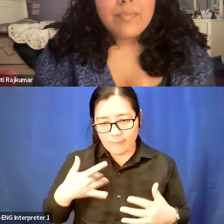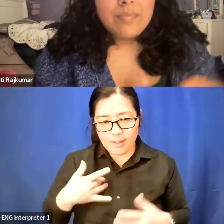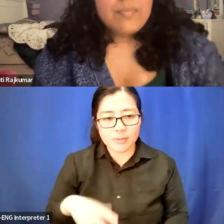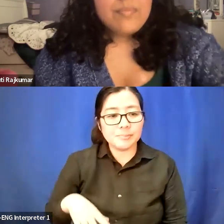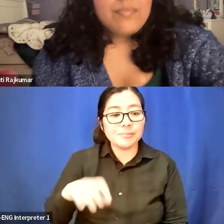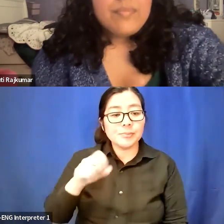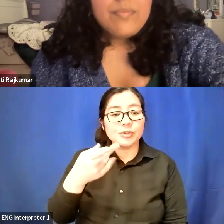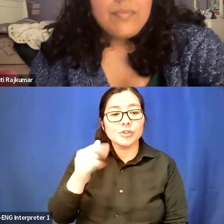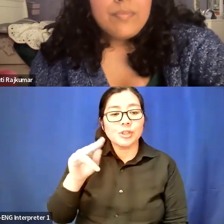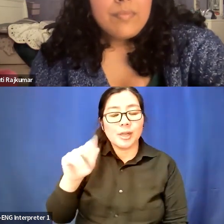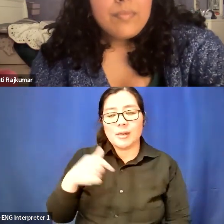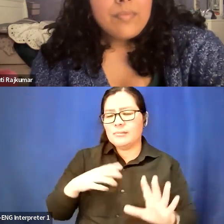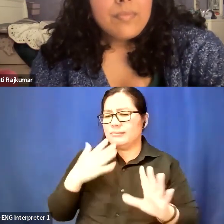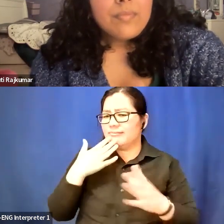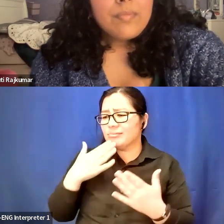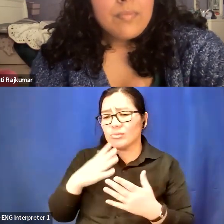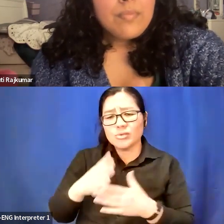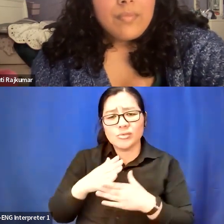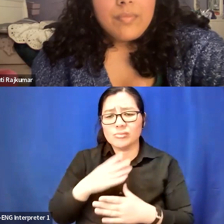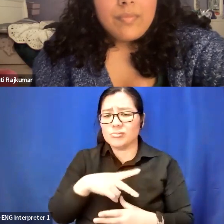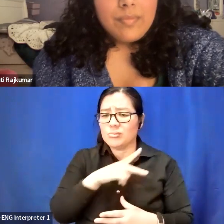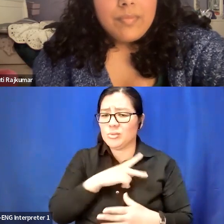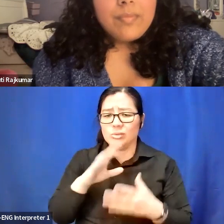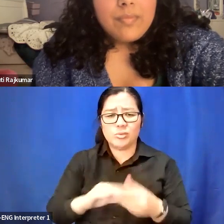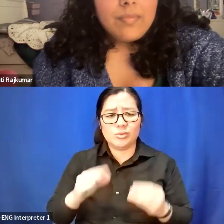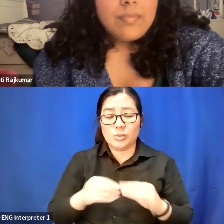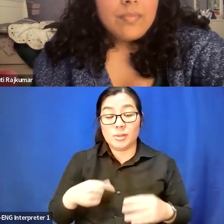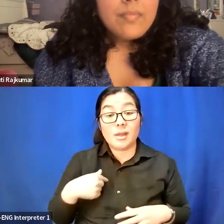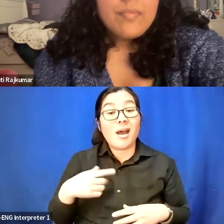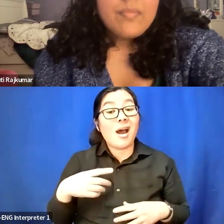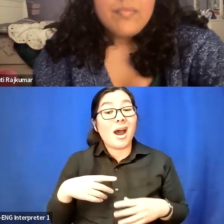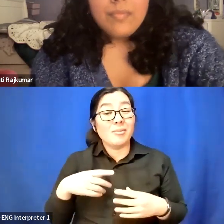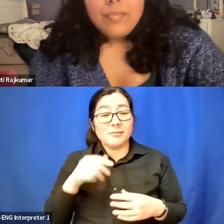But, you know, I've been dealing with chronic pain in my feet, and so it's just easier for me